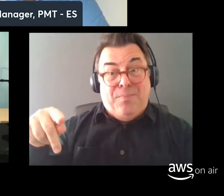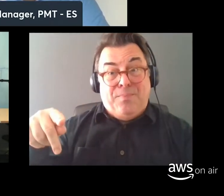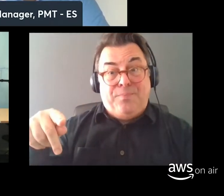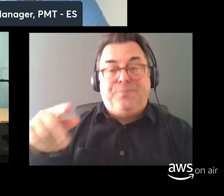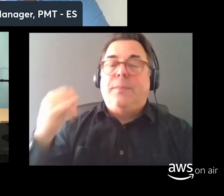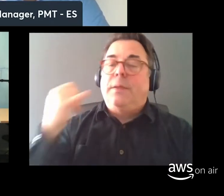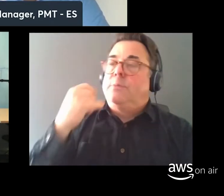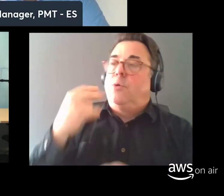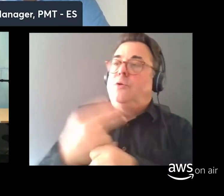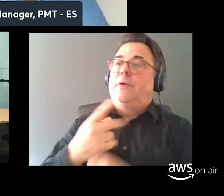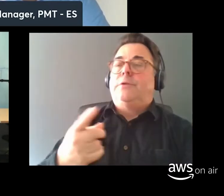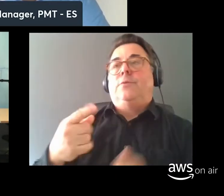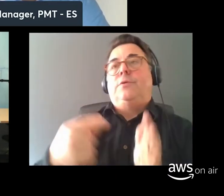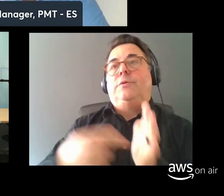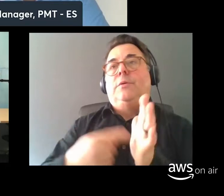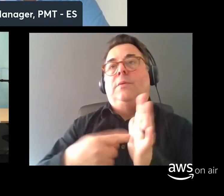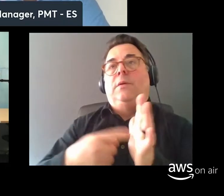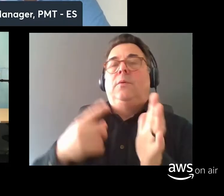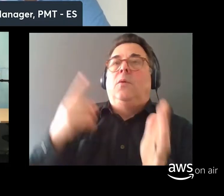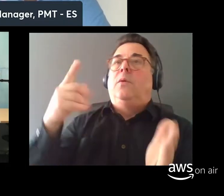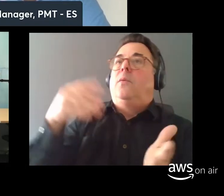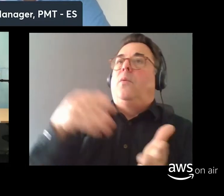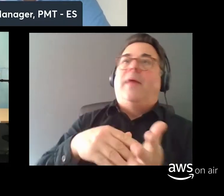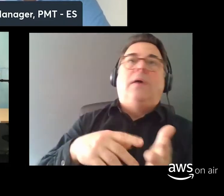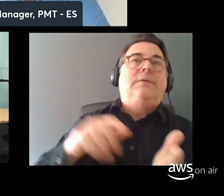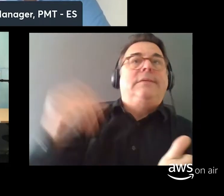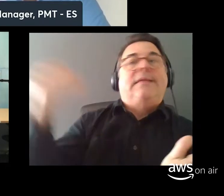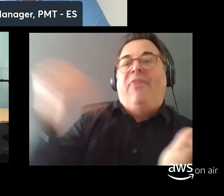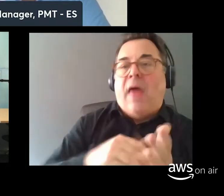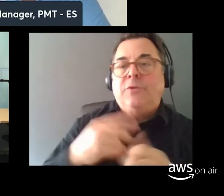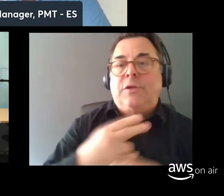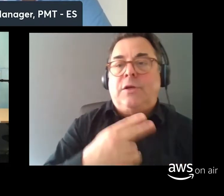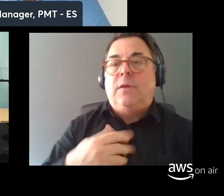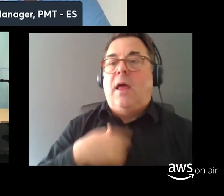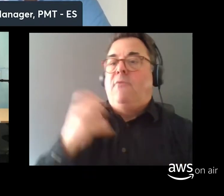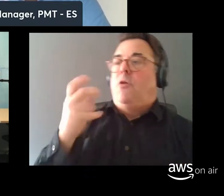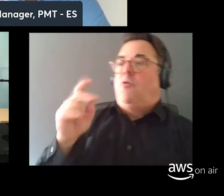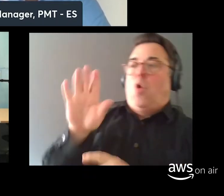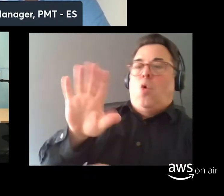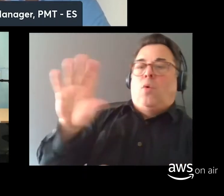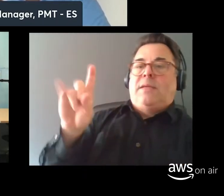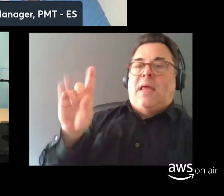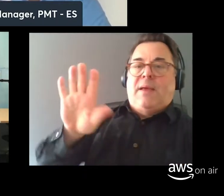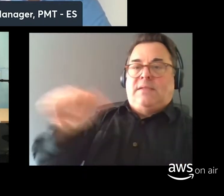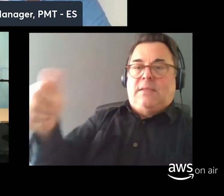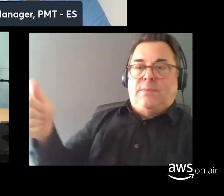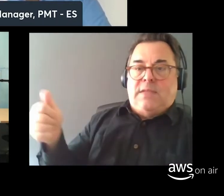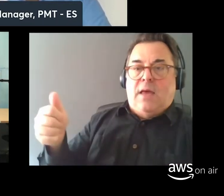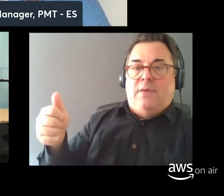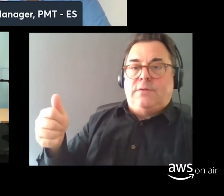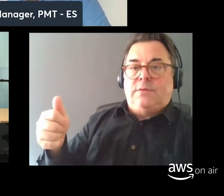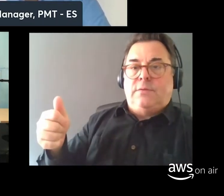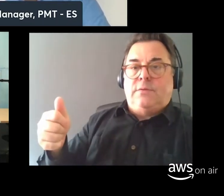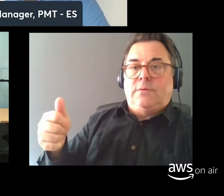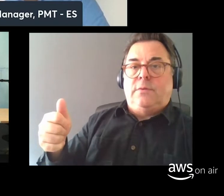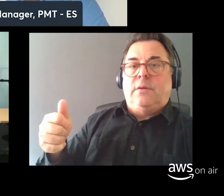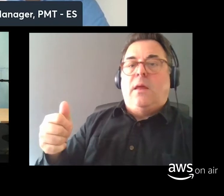sometimes thousands or tens of thousands of customers who have their own databases, and they all have variable workloads.